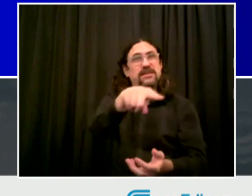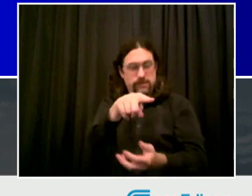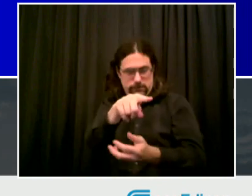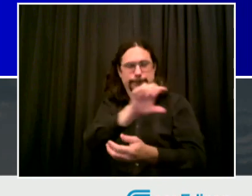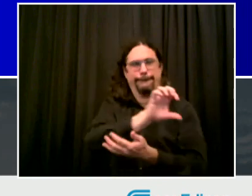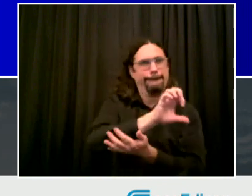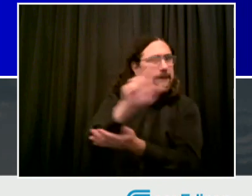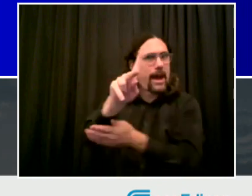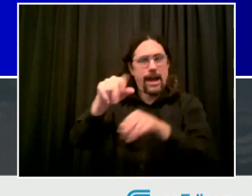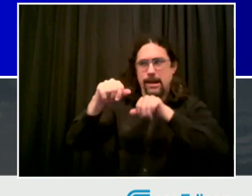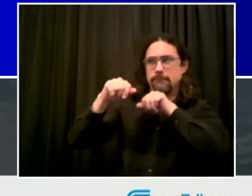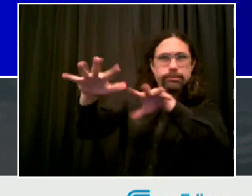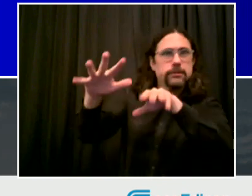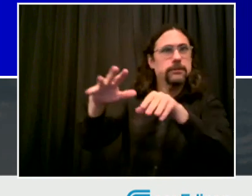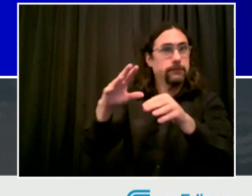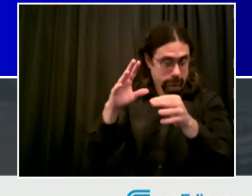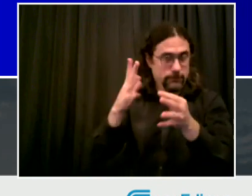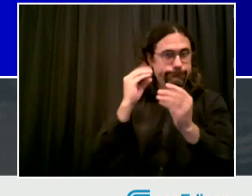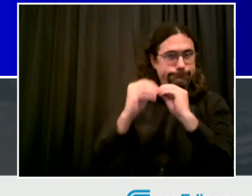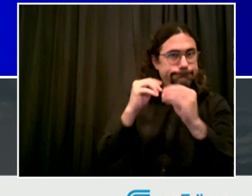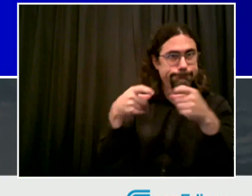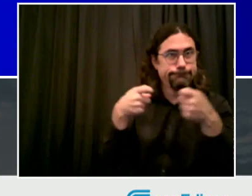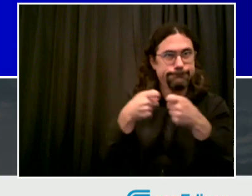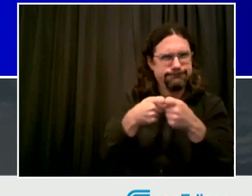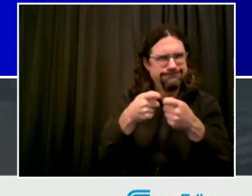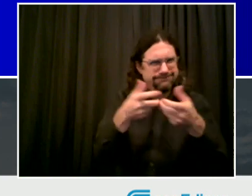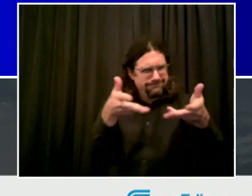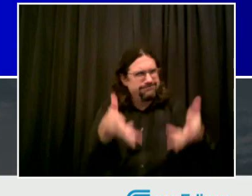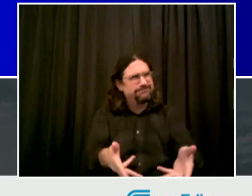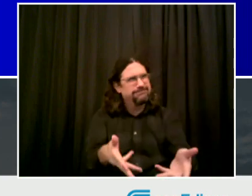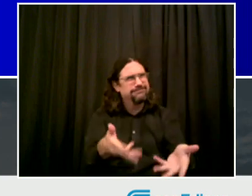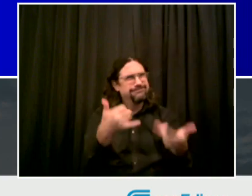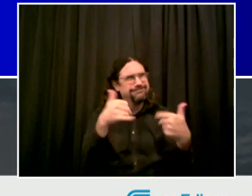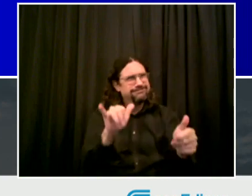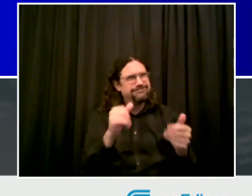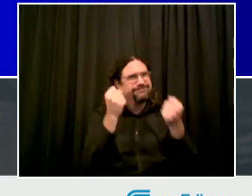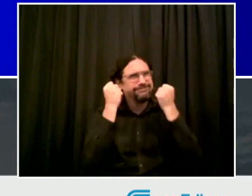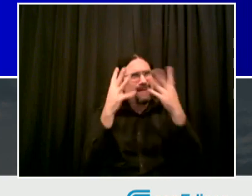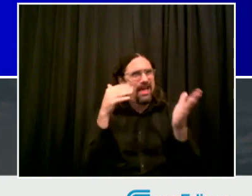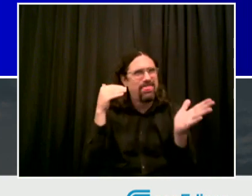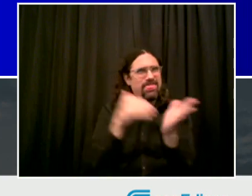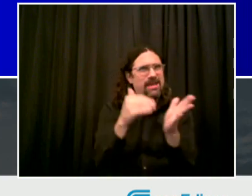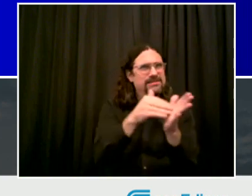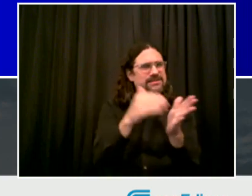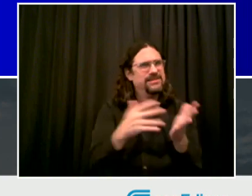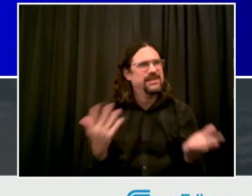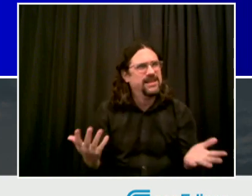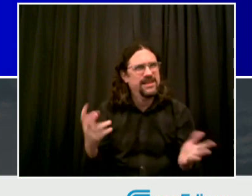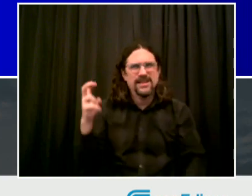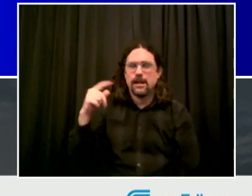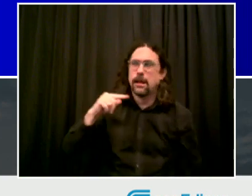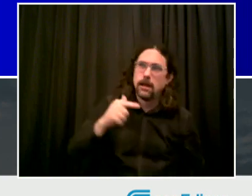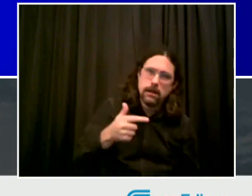SO ANOTHER 200,00 HOMES EGT THERE POWER BACK. TELLING PEOPLE